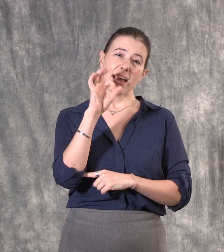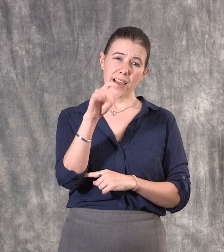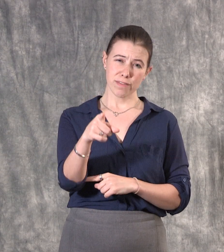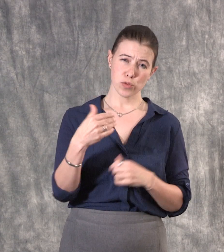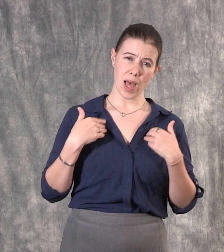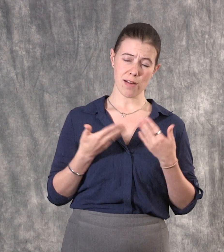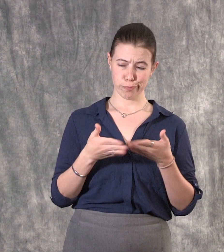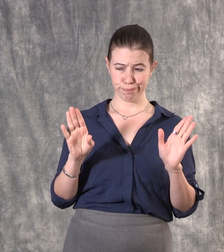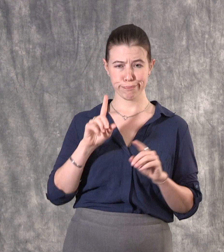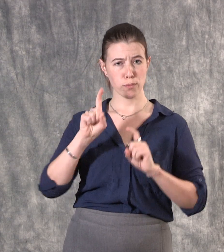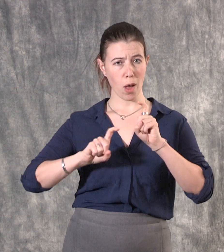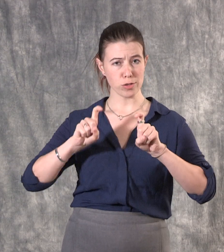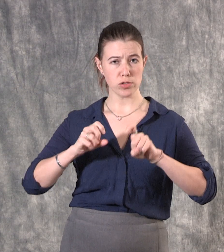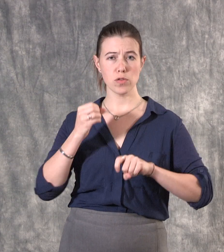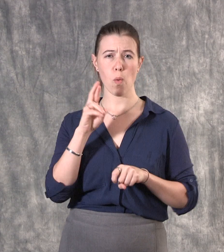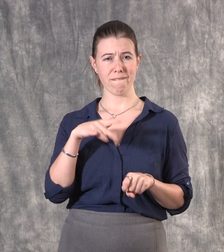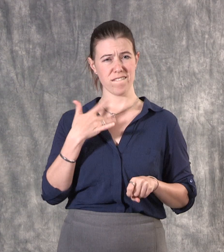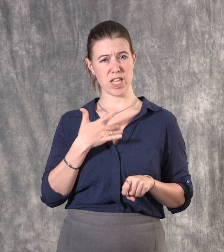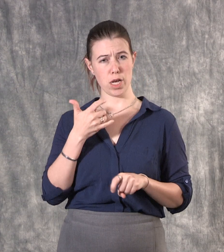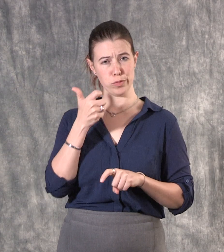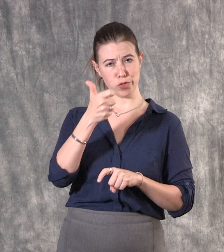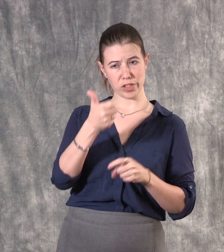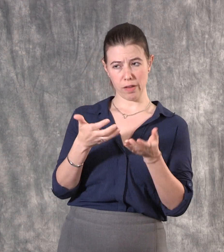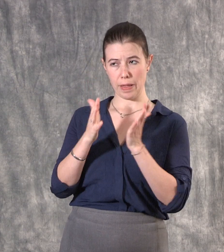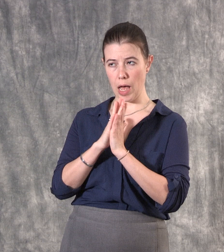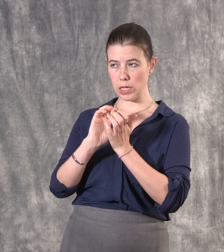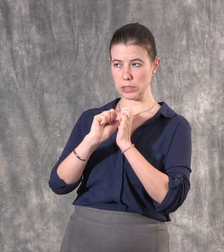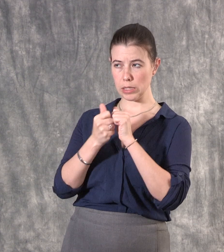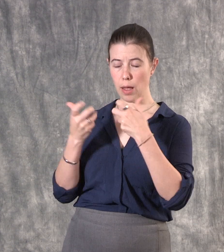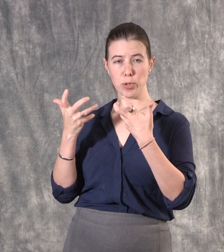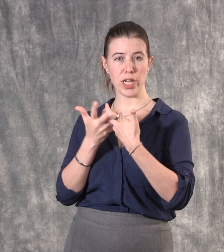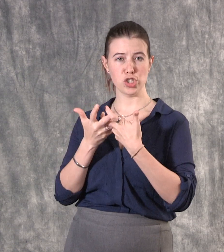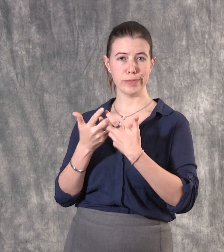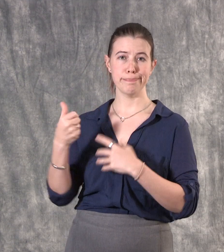If you have general questions or feel you have requested an accommodation